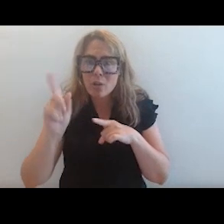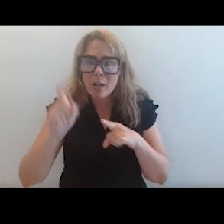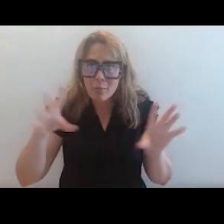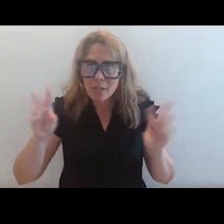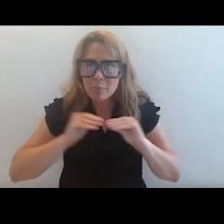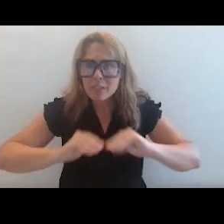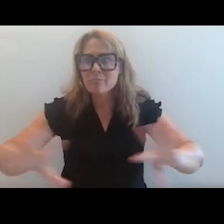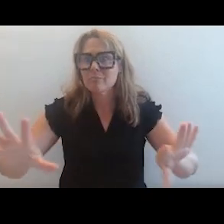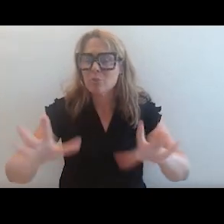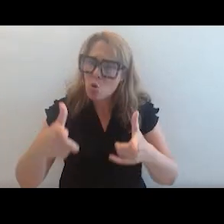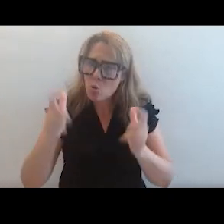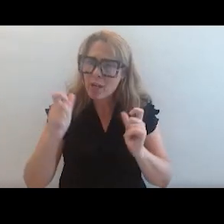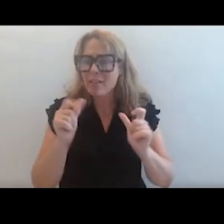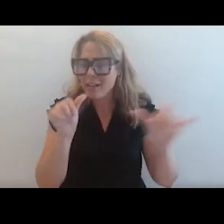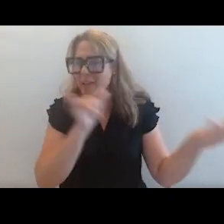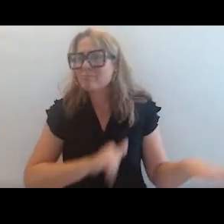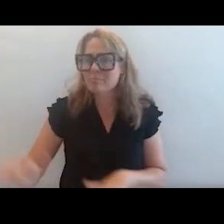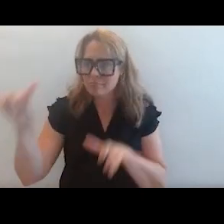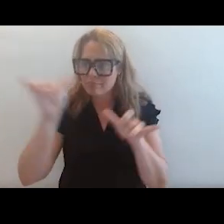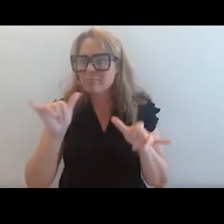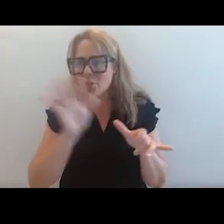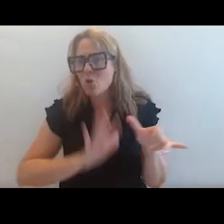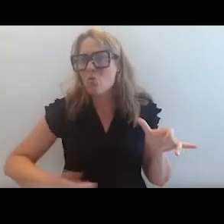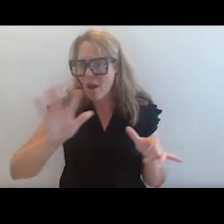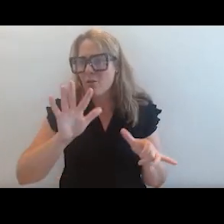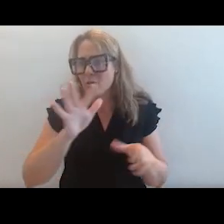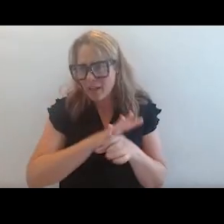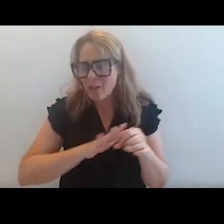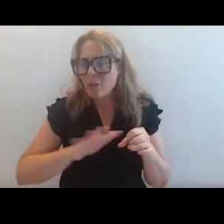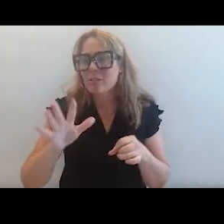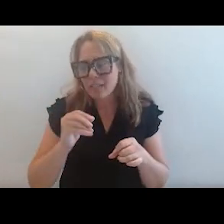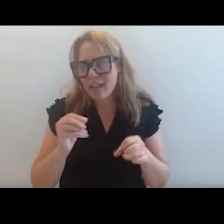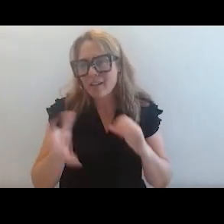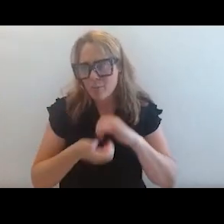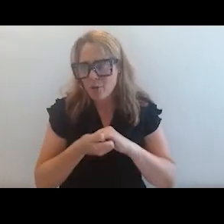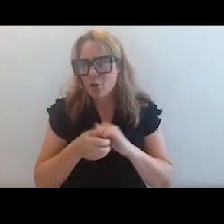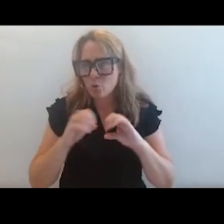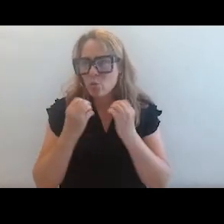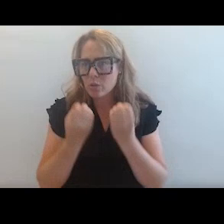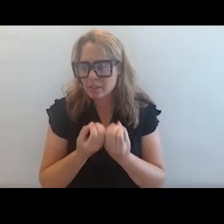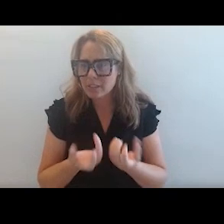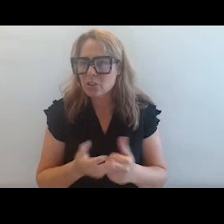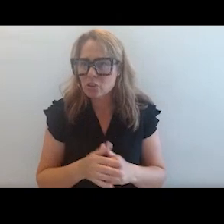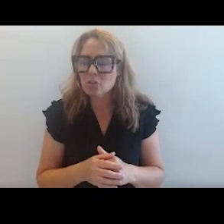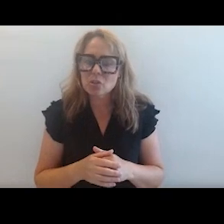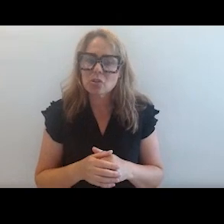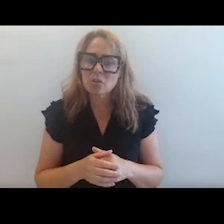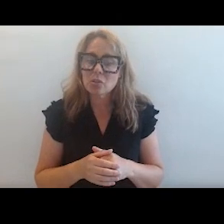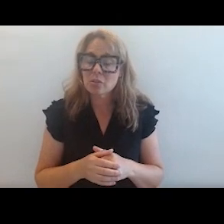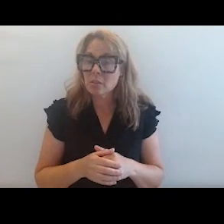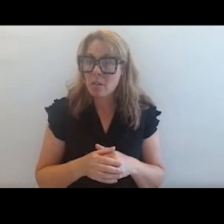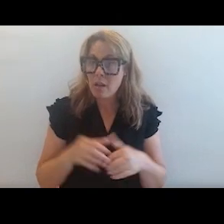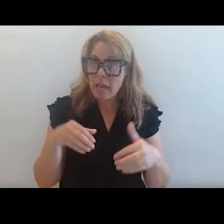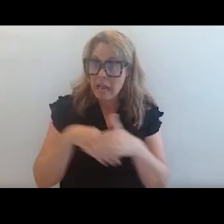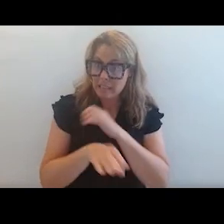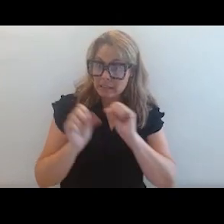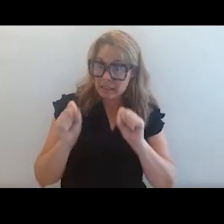to be delivered quickly and consistently across regions or partner organizations.